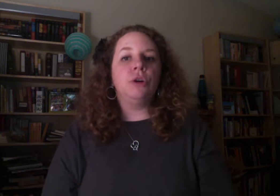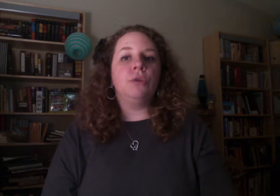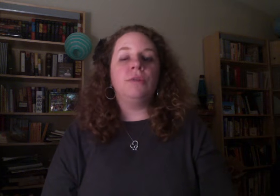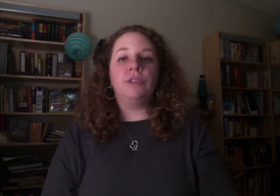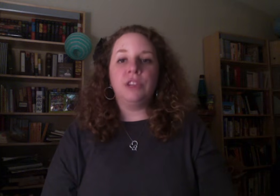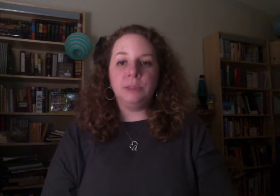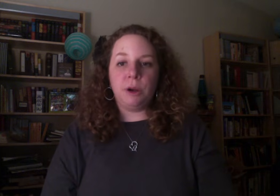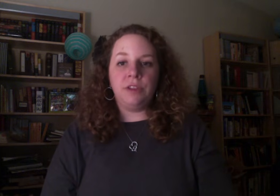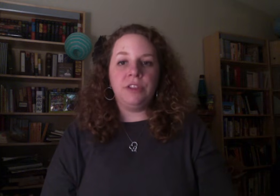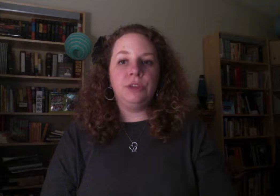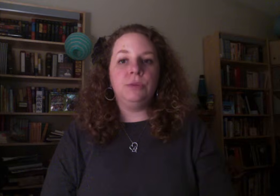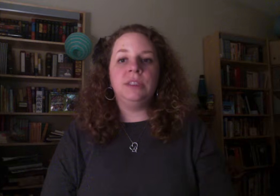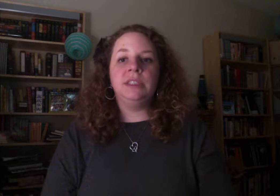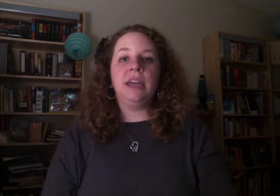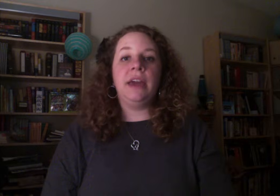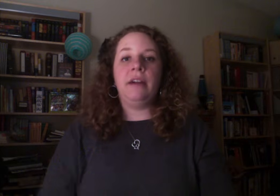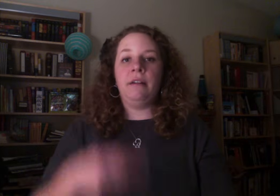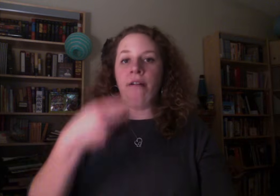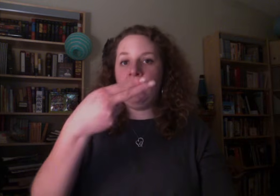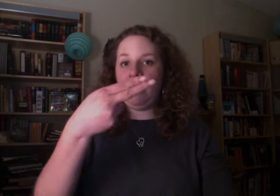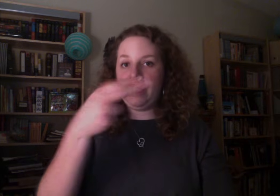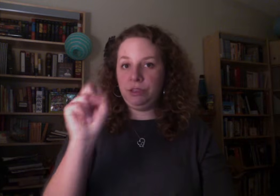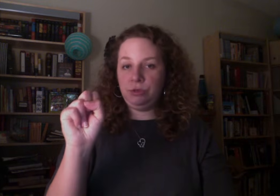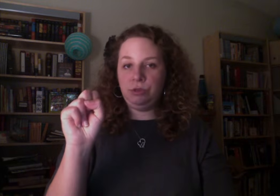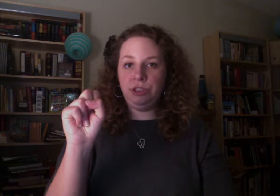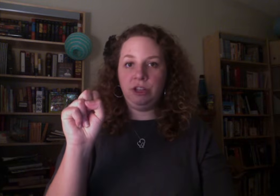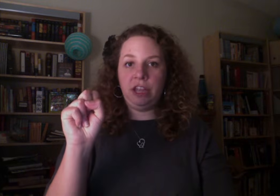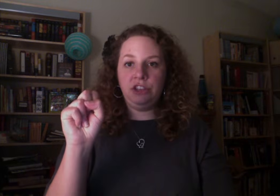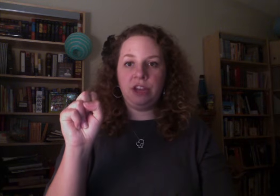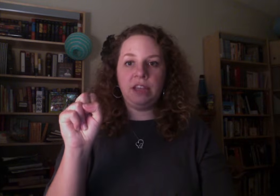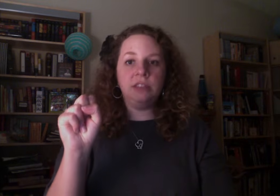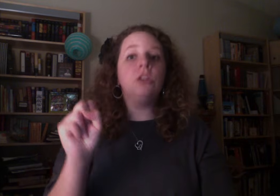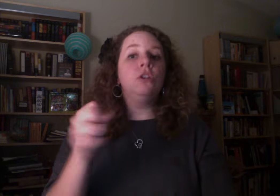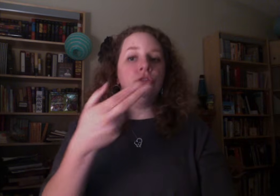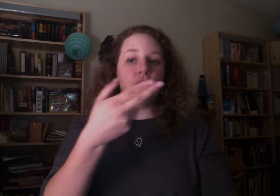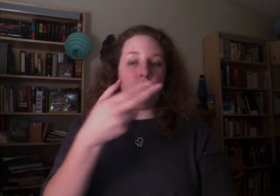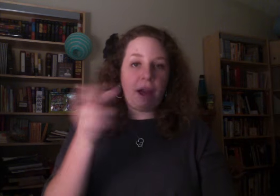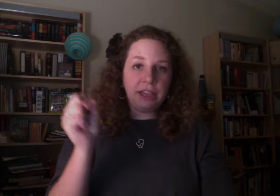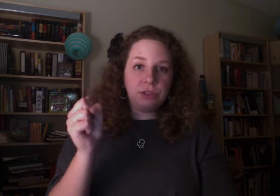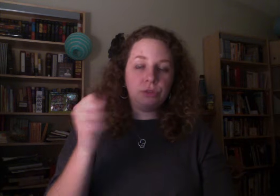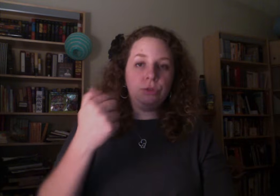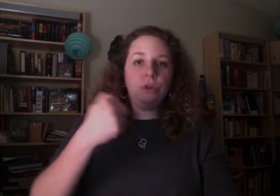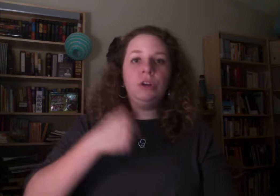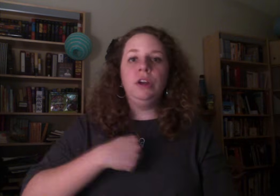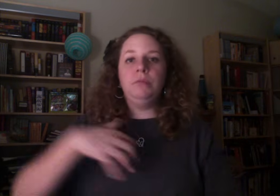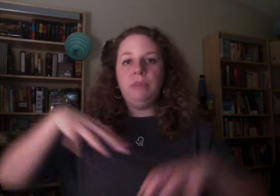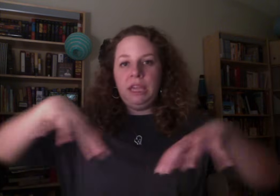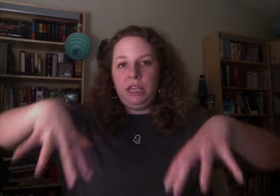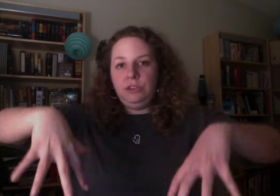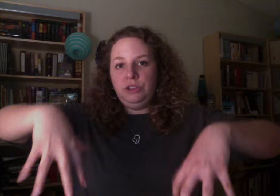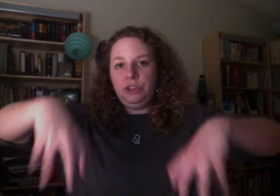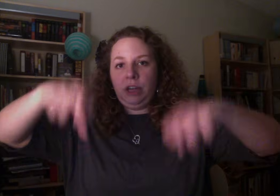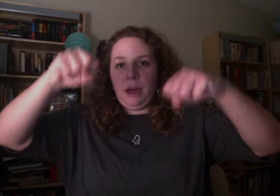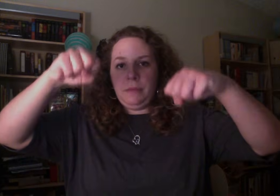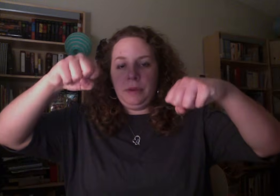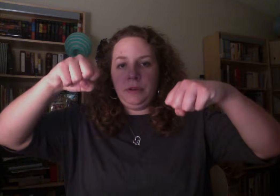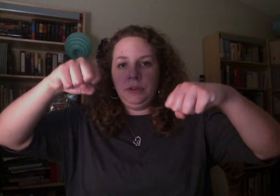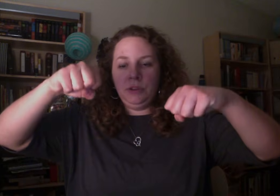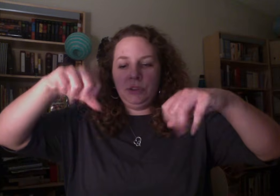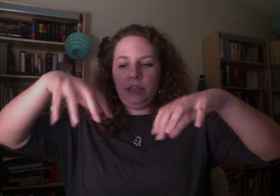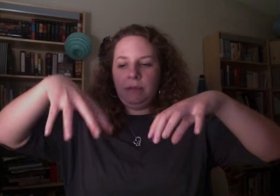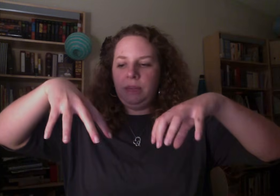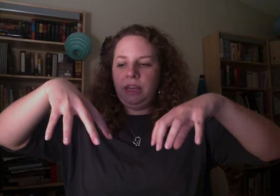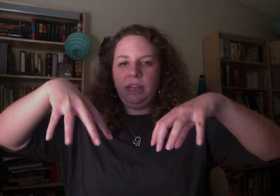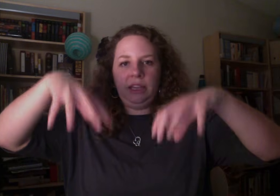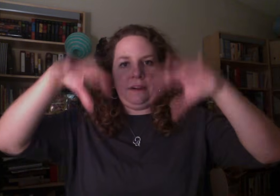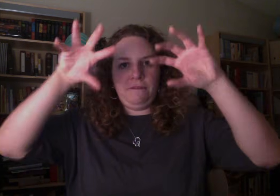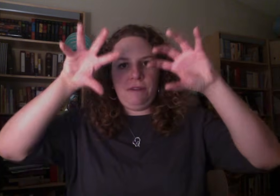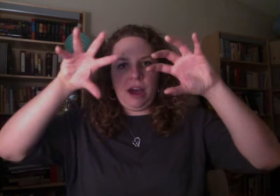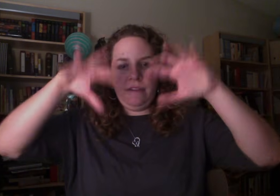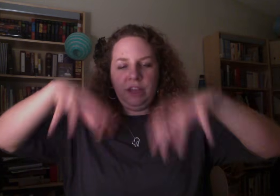So for this part, then you will say #HS ME TOOK-UP so it's gonna be kind of like a 5